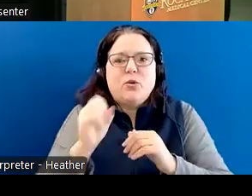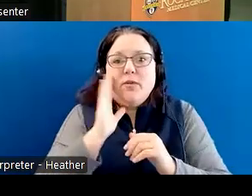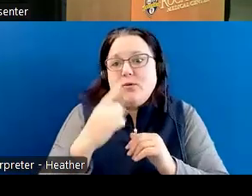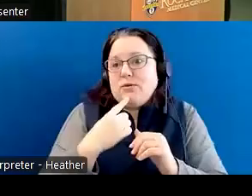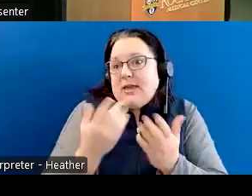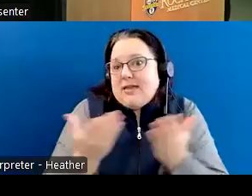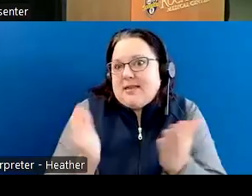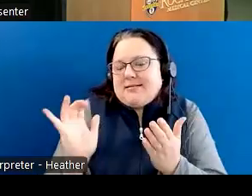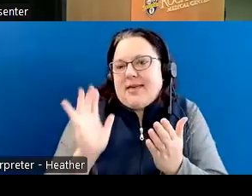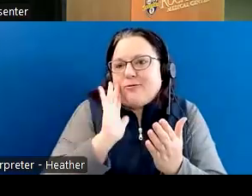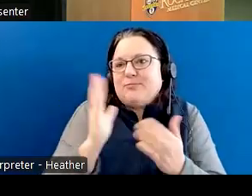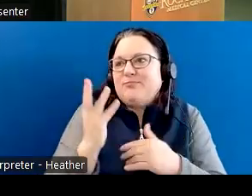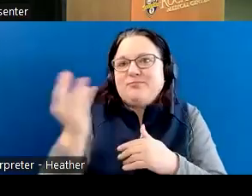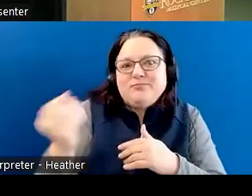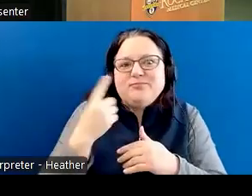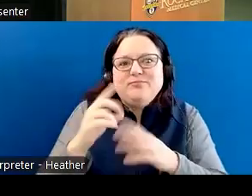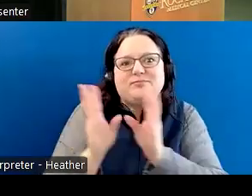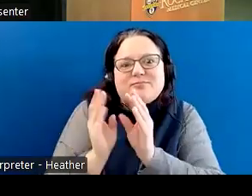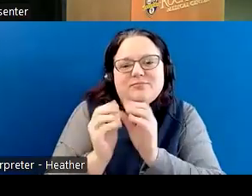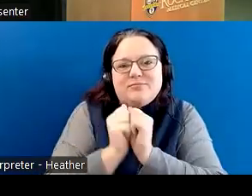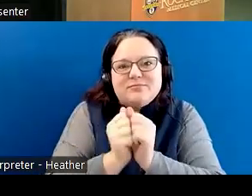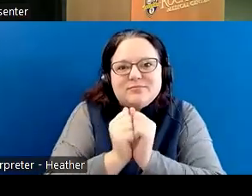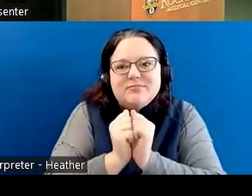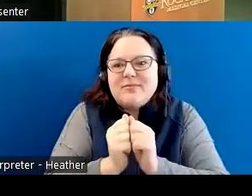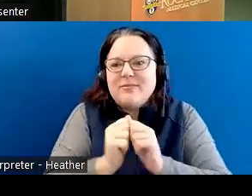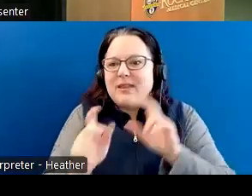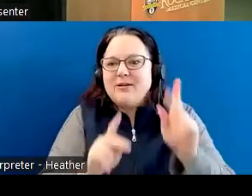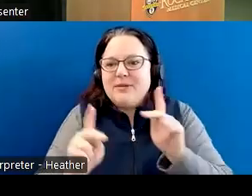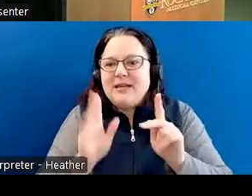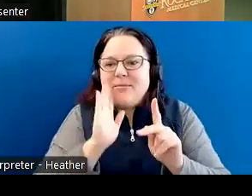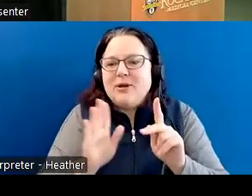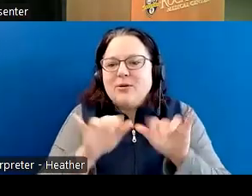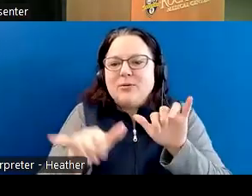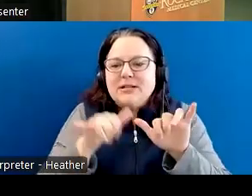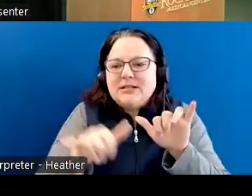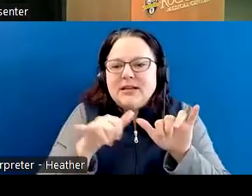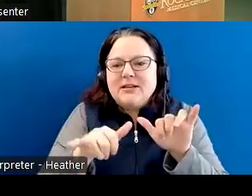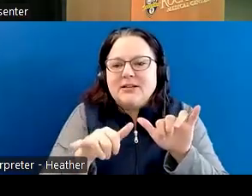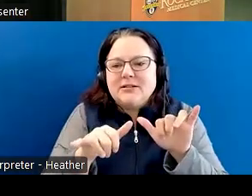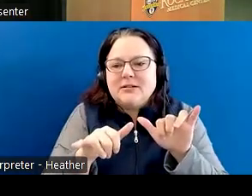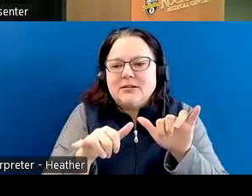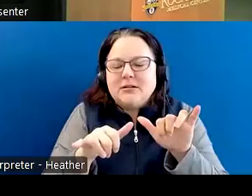out to meetings together. uh it keeps me staying in the program by being held accountable. We also